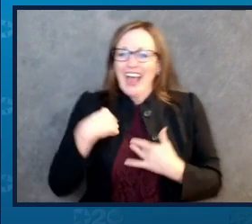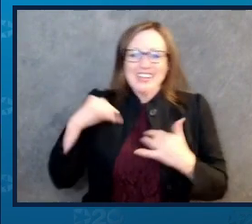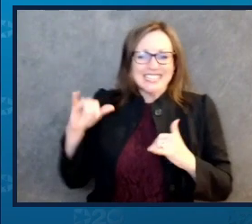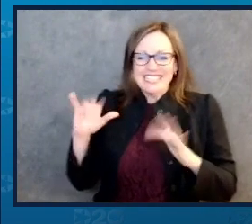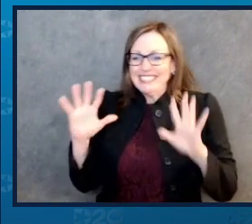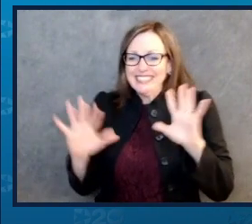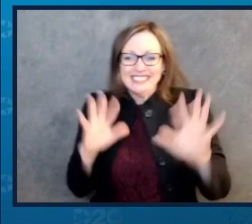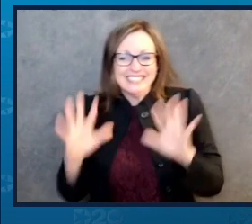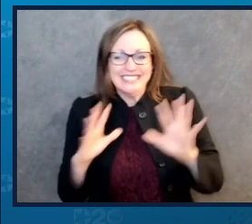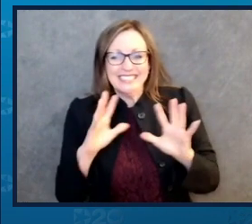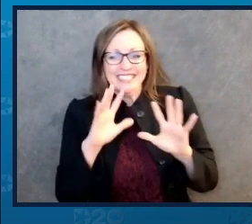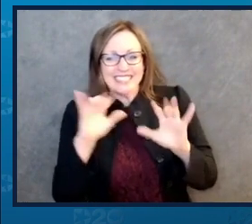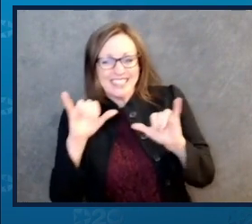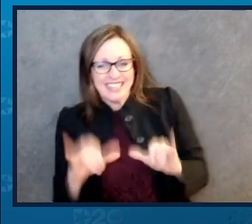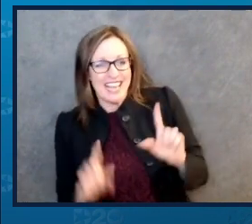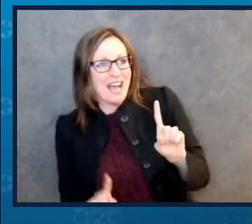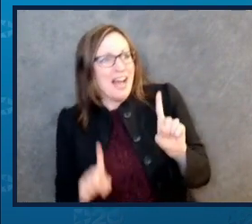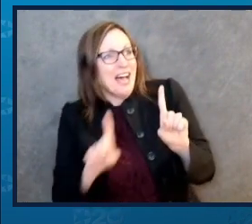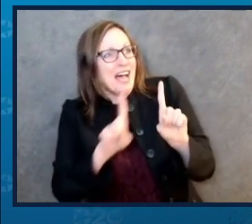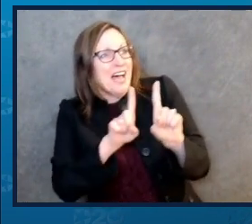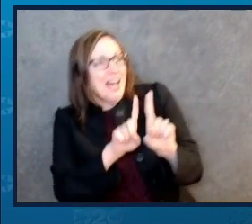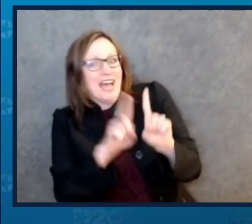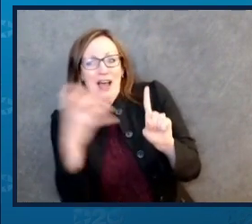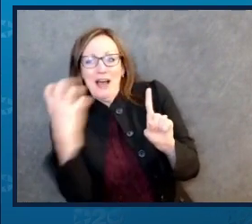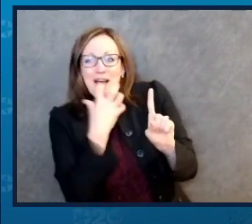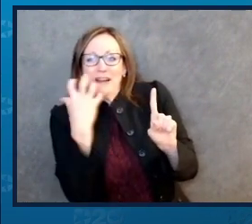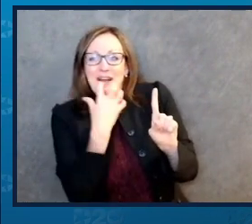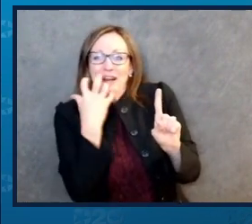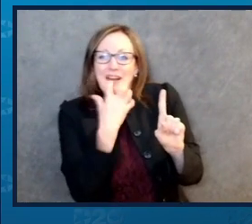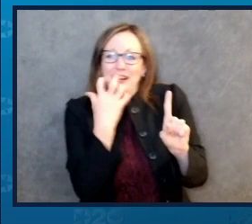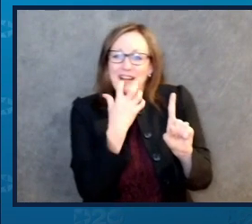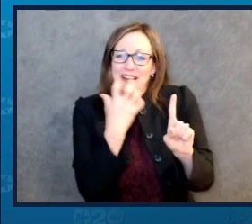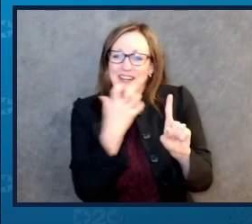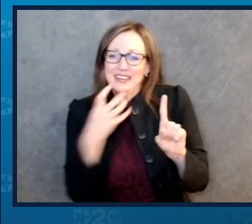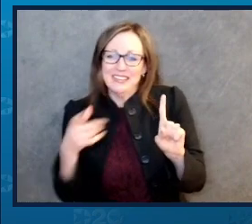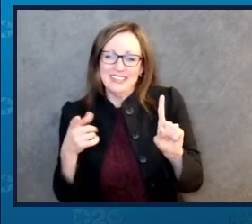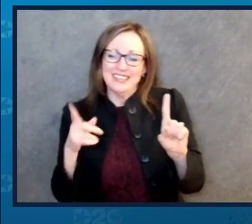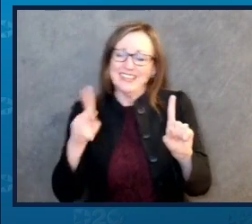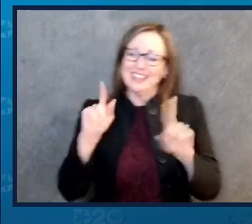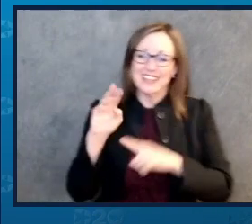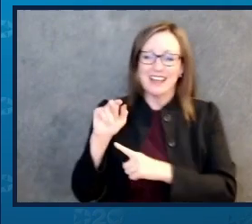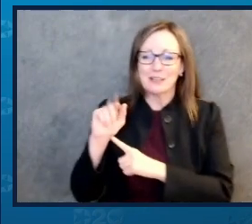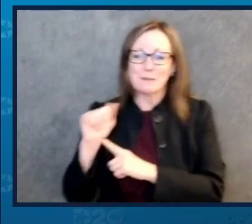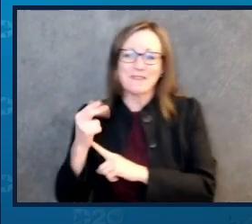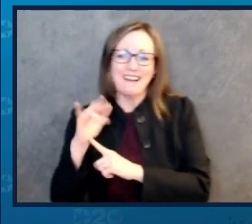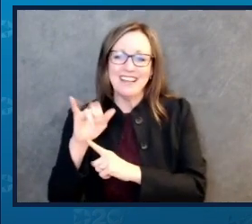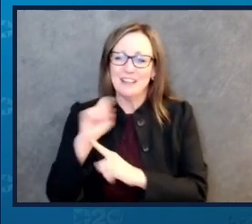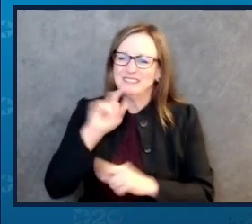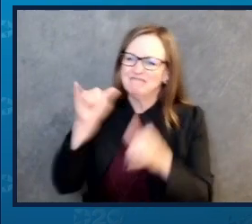THAT IS CRAZY. KAMALA HARRIS IS A SHE WAS